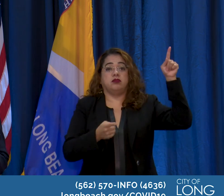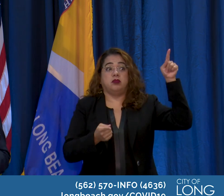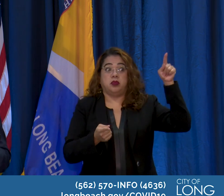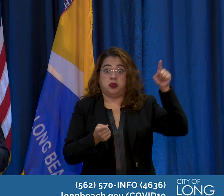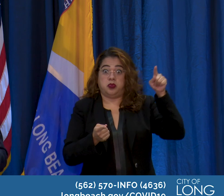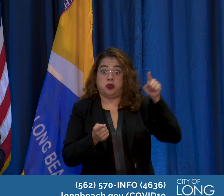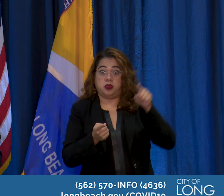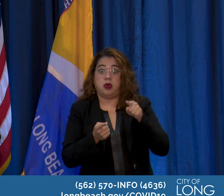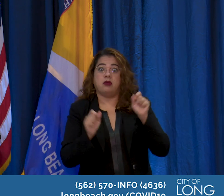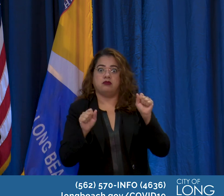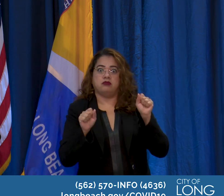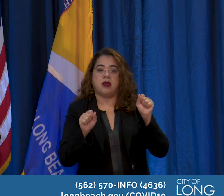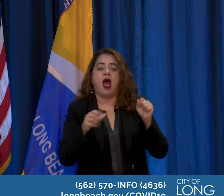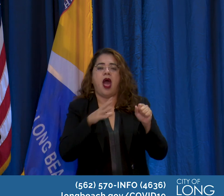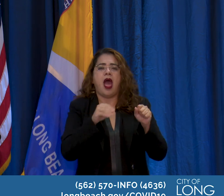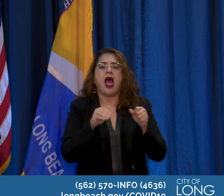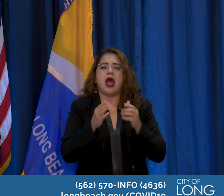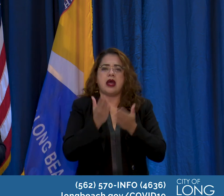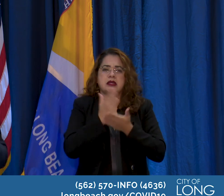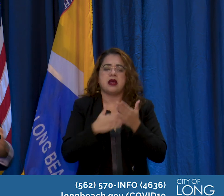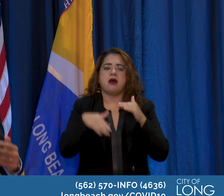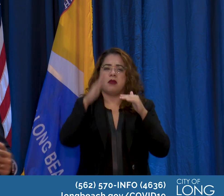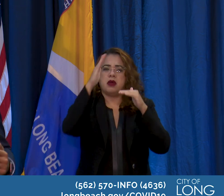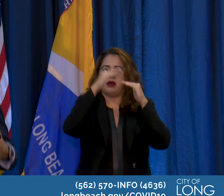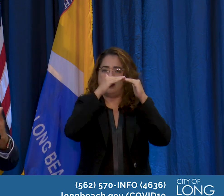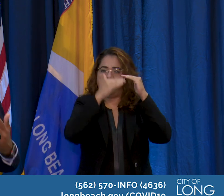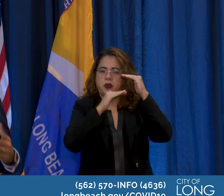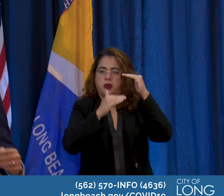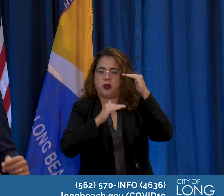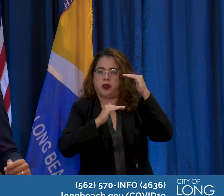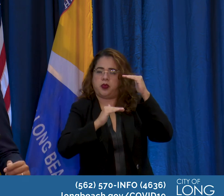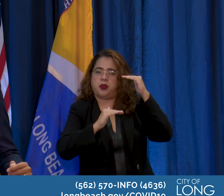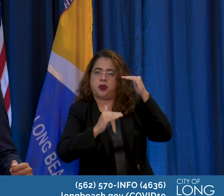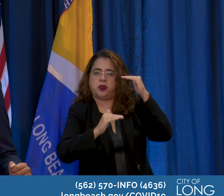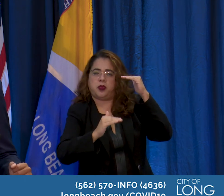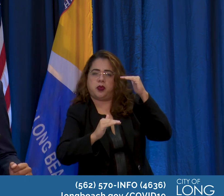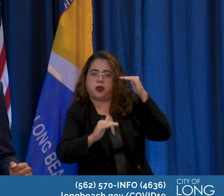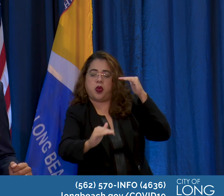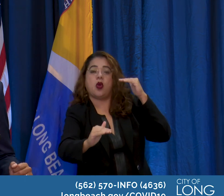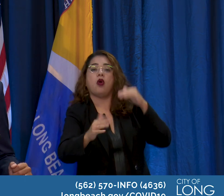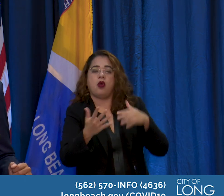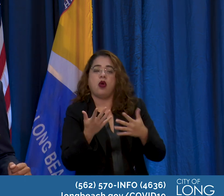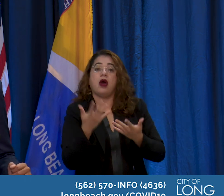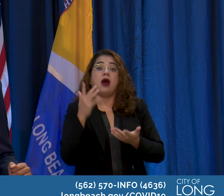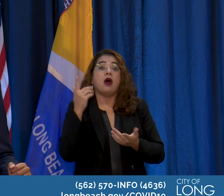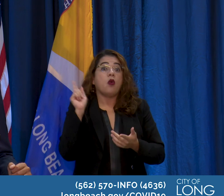in the positivity rate as well as transmission and community transmission that is happening.